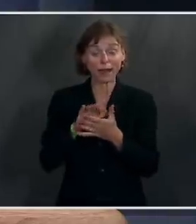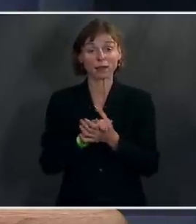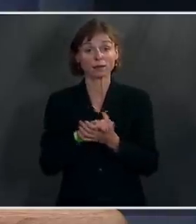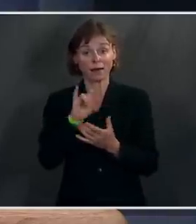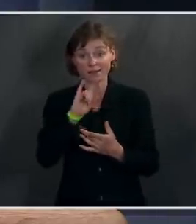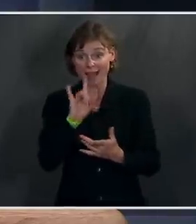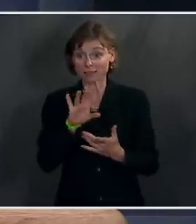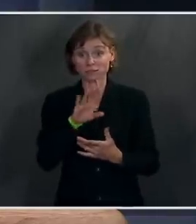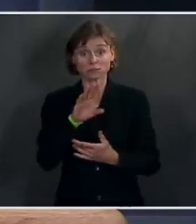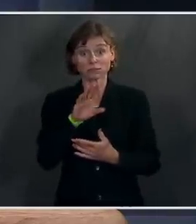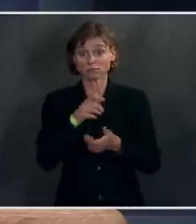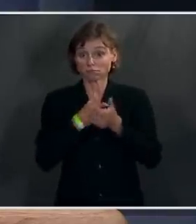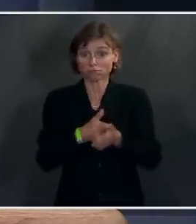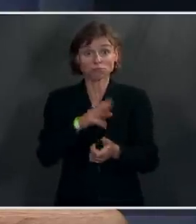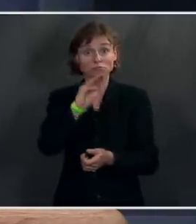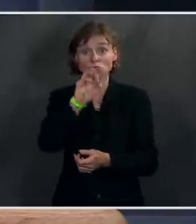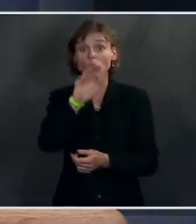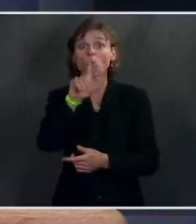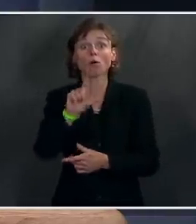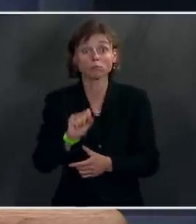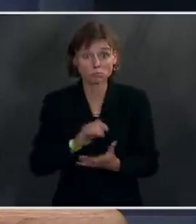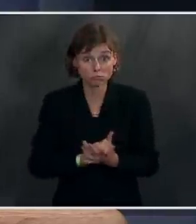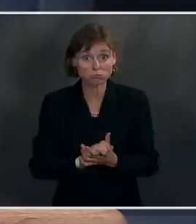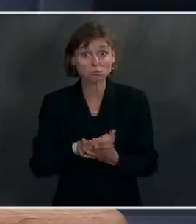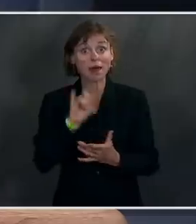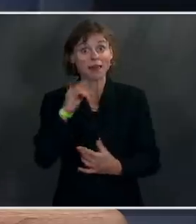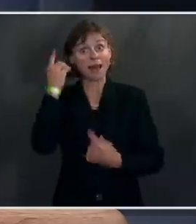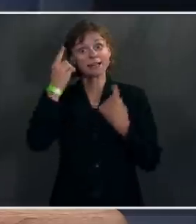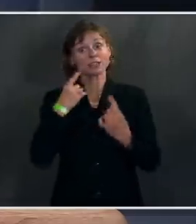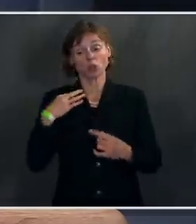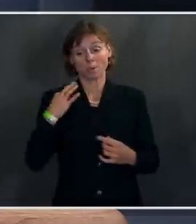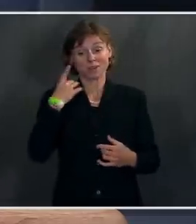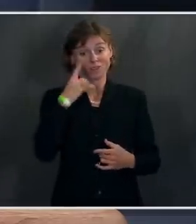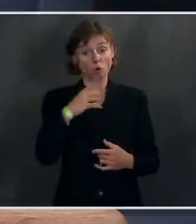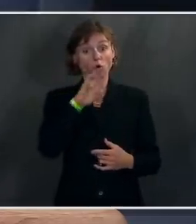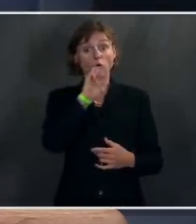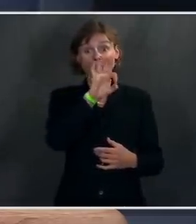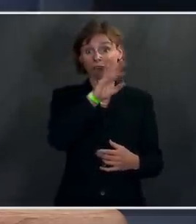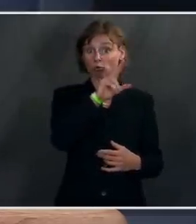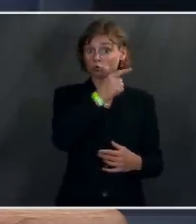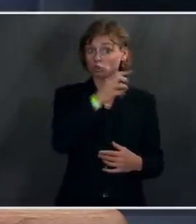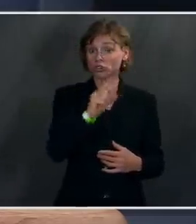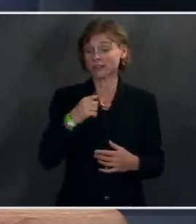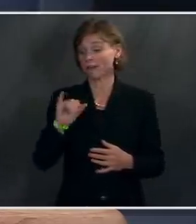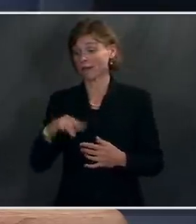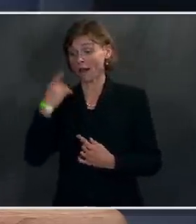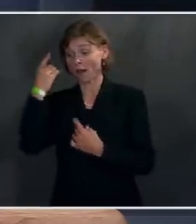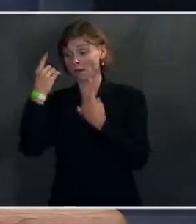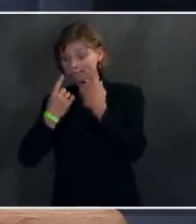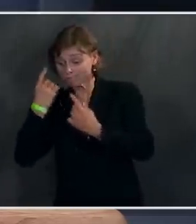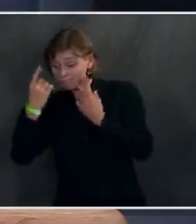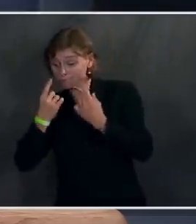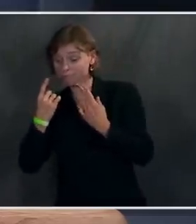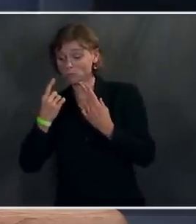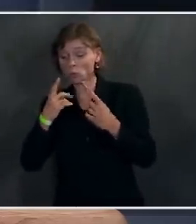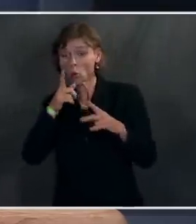that considers applications for refugees, applications for people to come into this country at the border